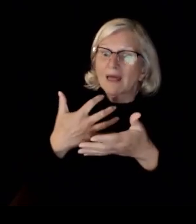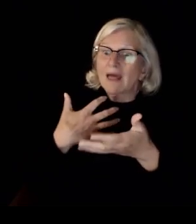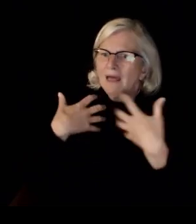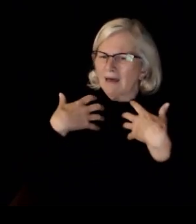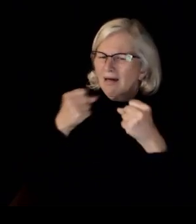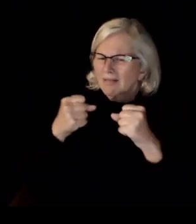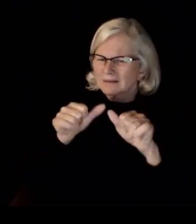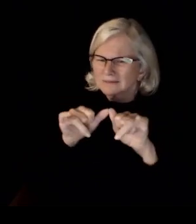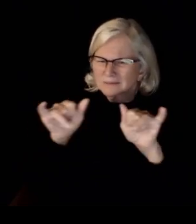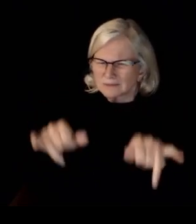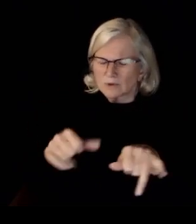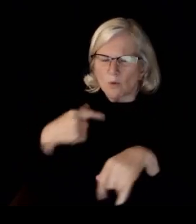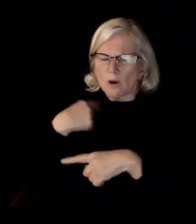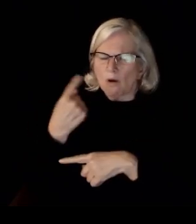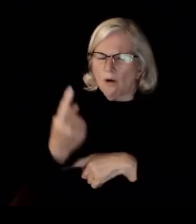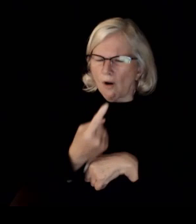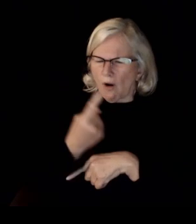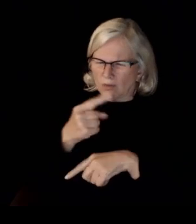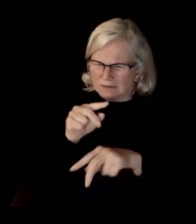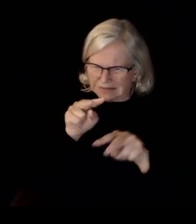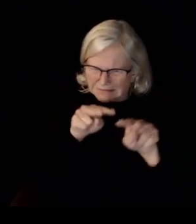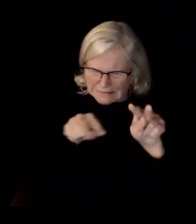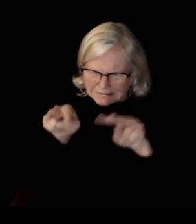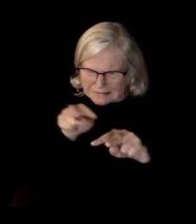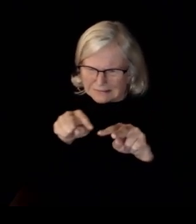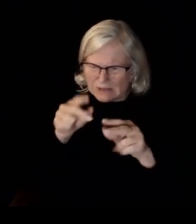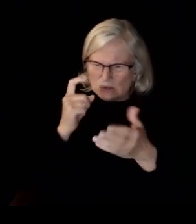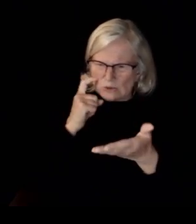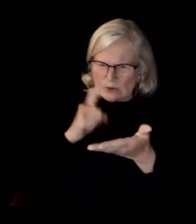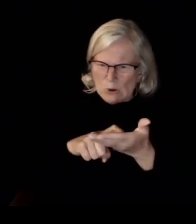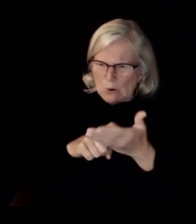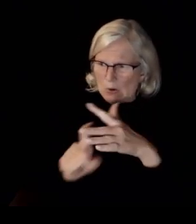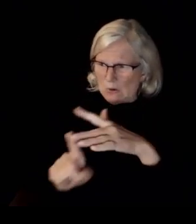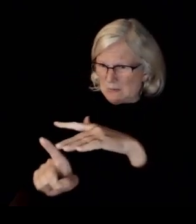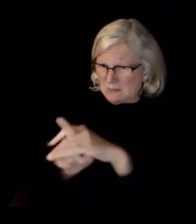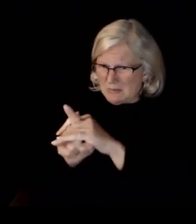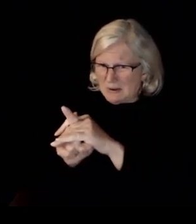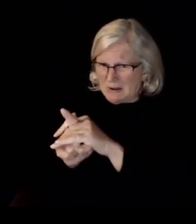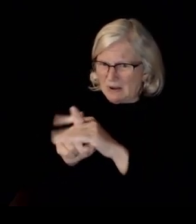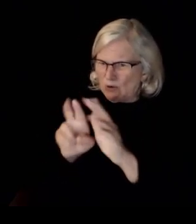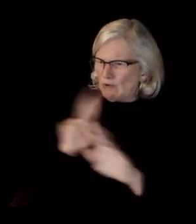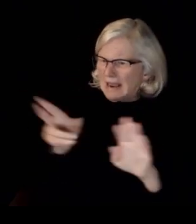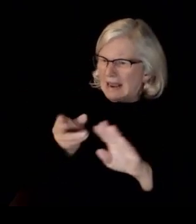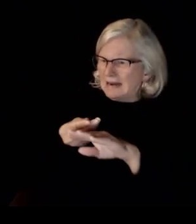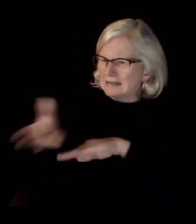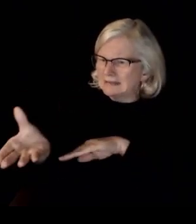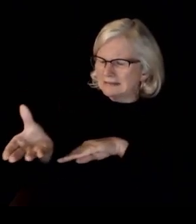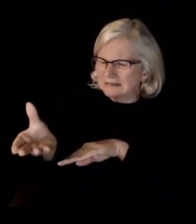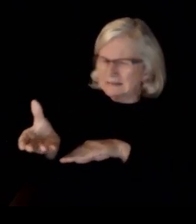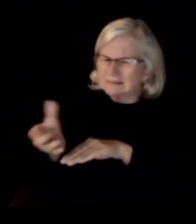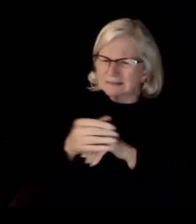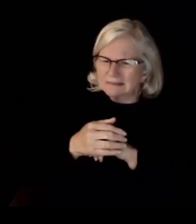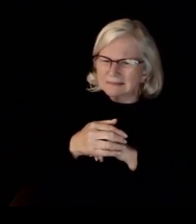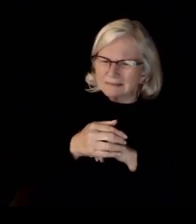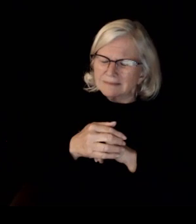where some of these problems may pop up. We do have a variety of different types of instruments